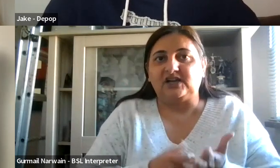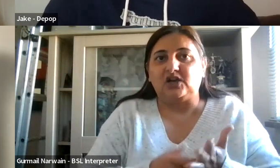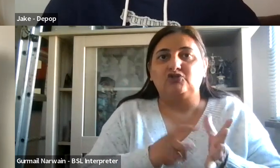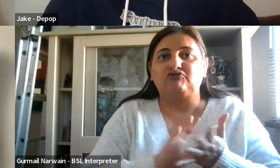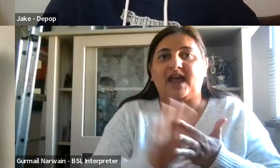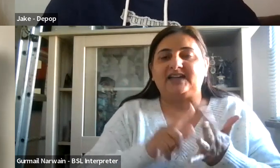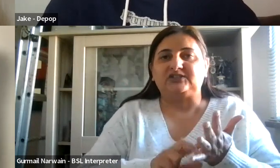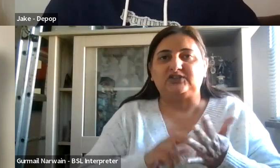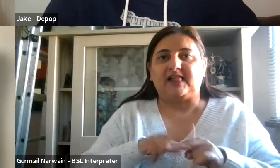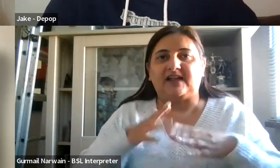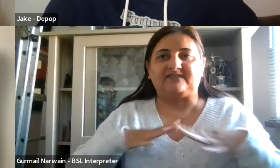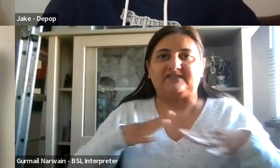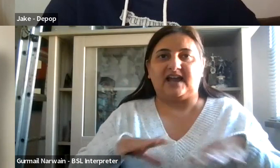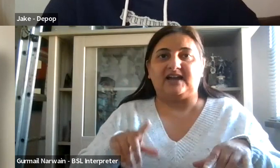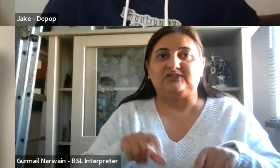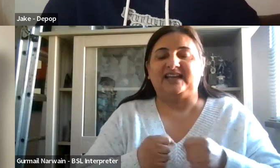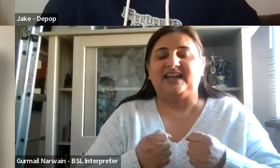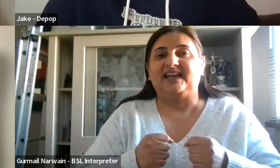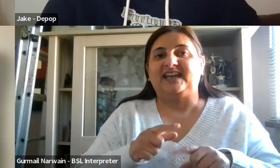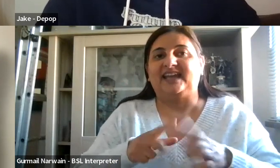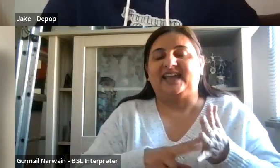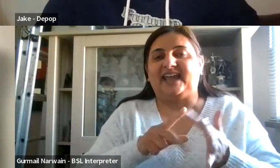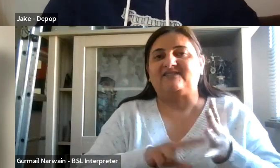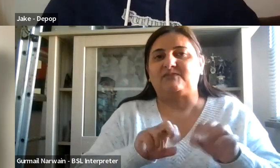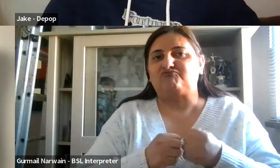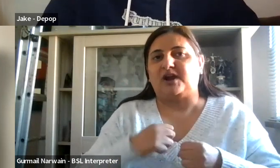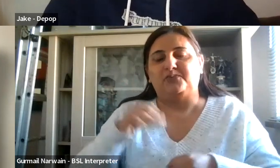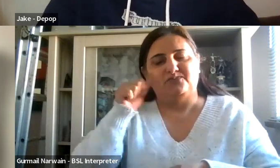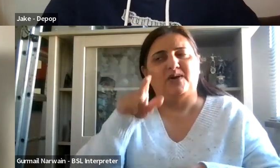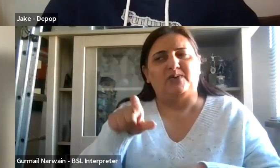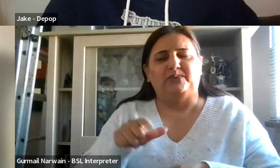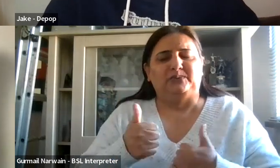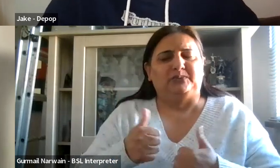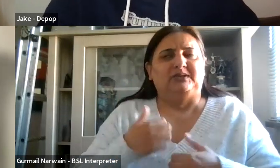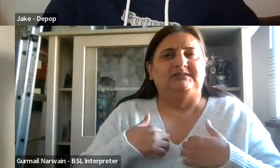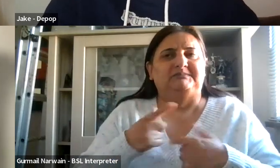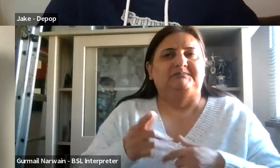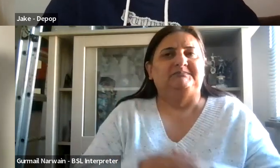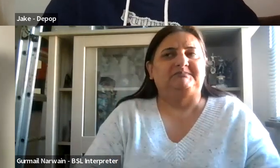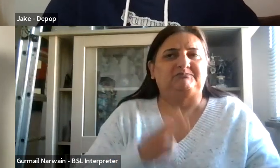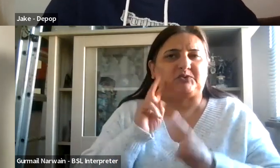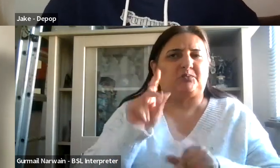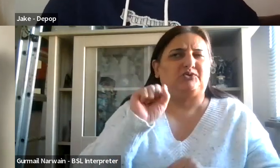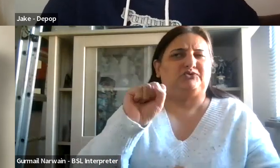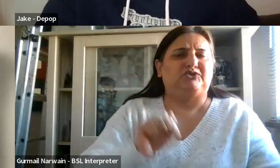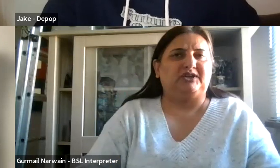Conscious people at Avon Break. We know this. So you know, we have to keep an eye on her to make sure she doesn't.